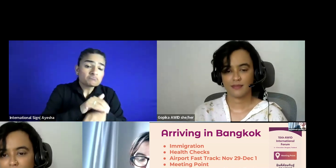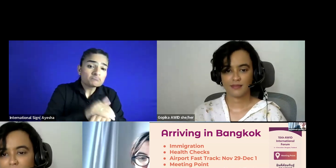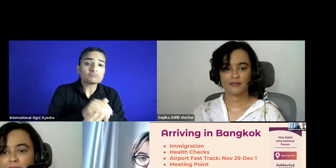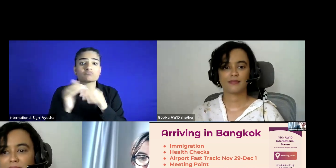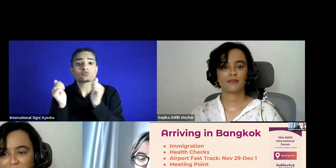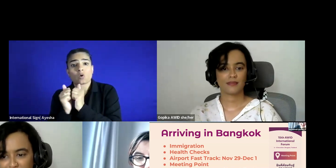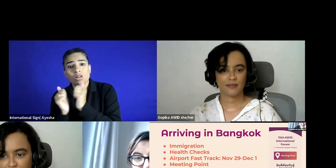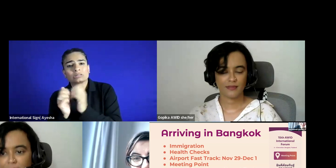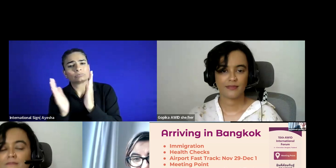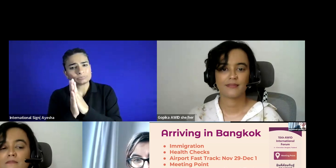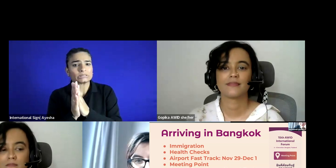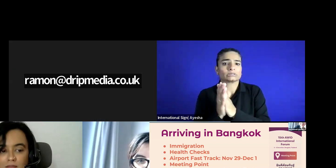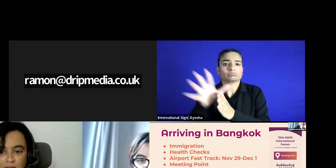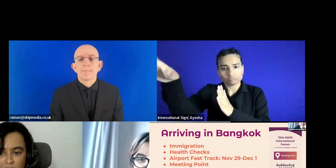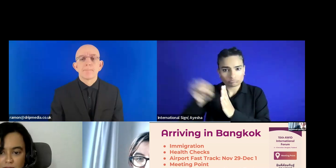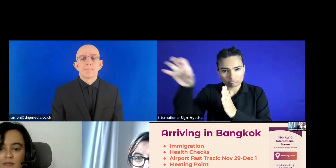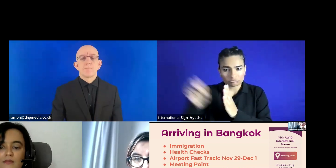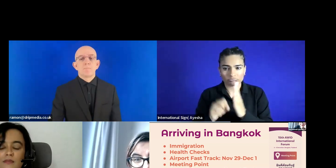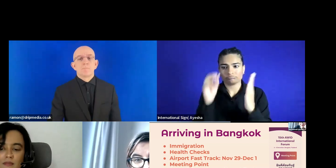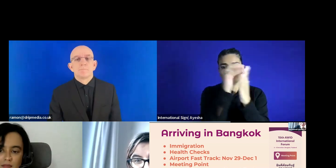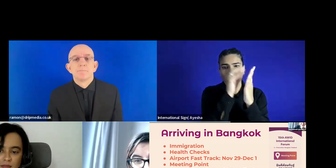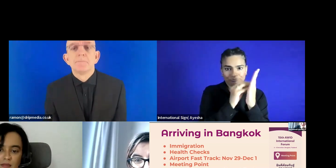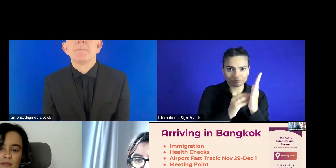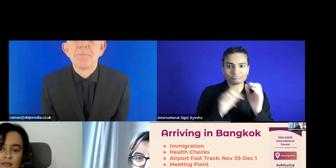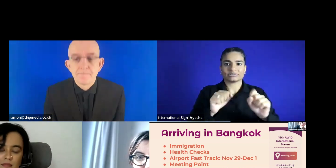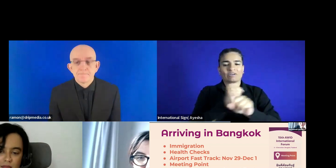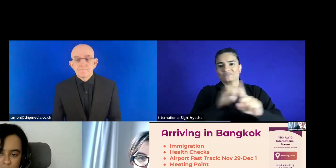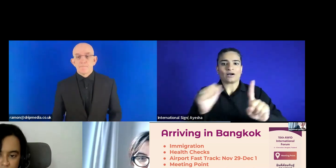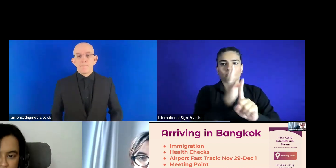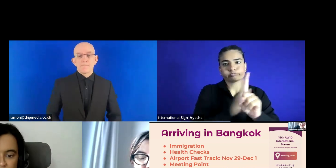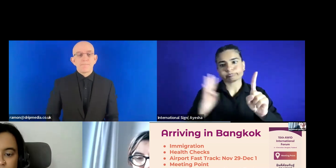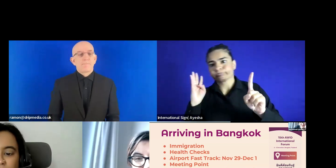is that we know that airports can be unpleasant in immigration controls especially,